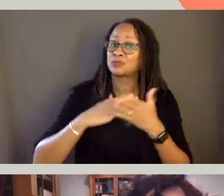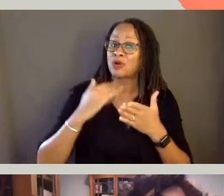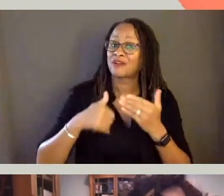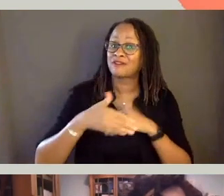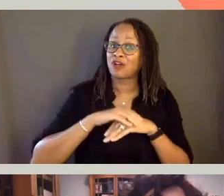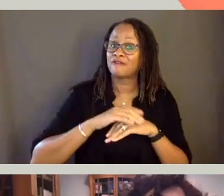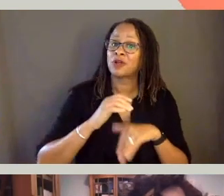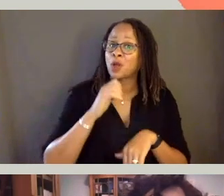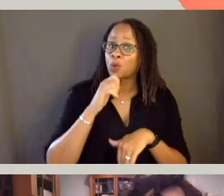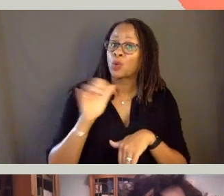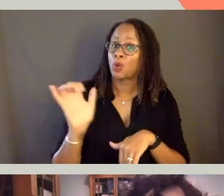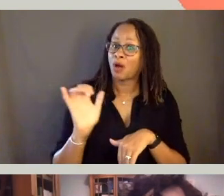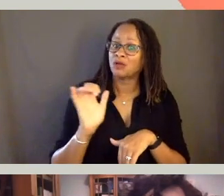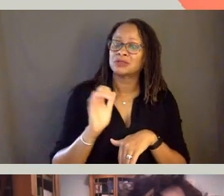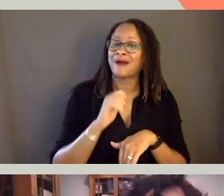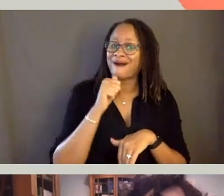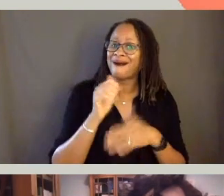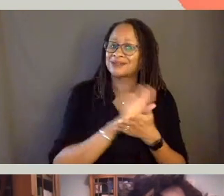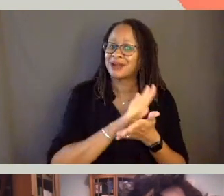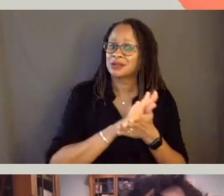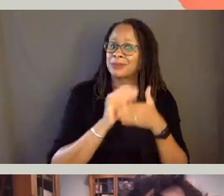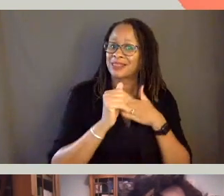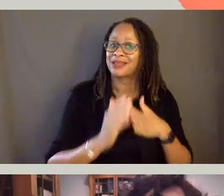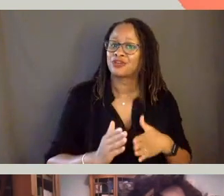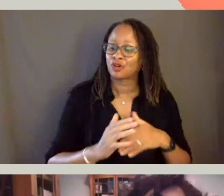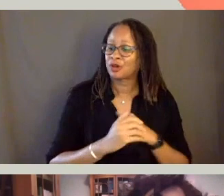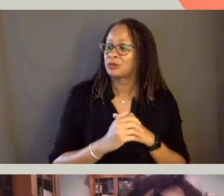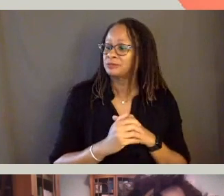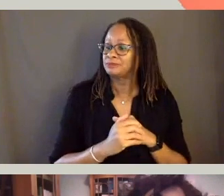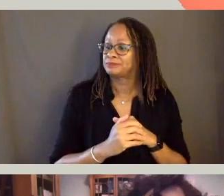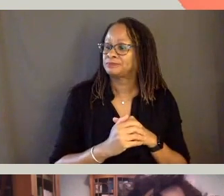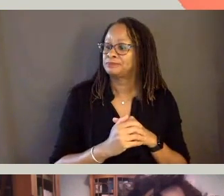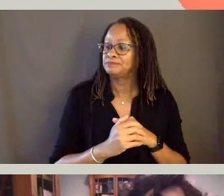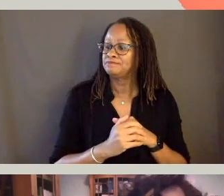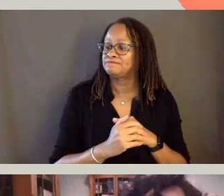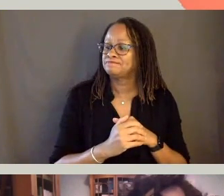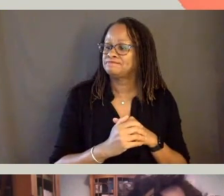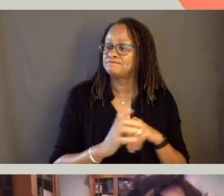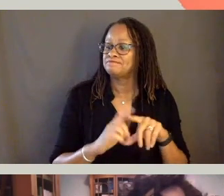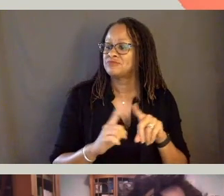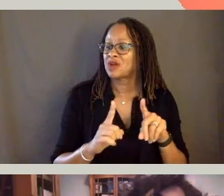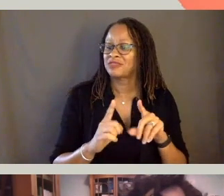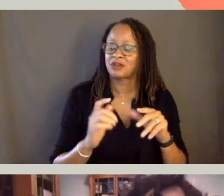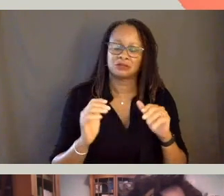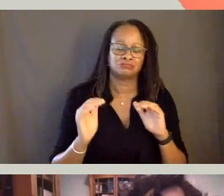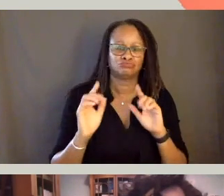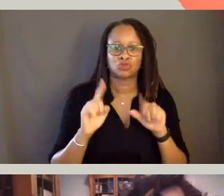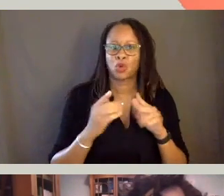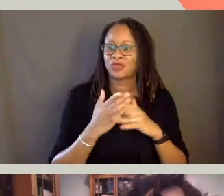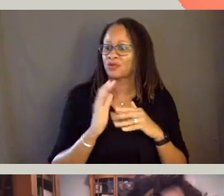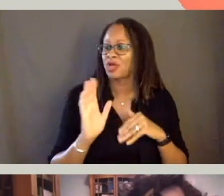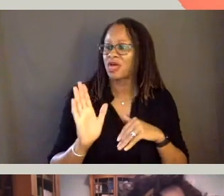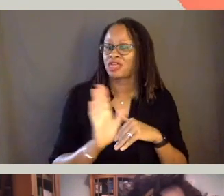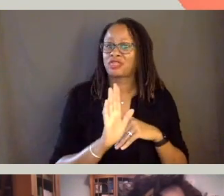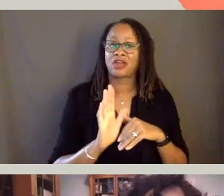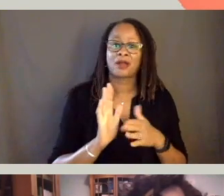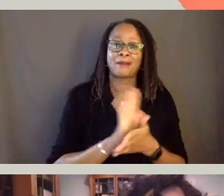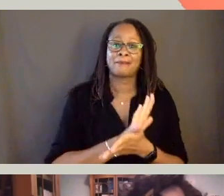who was also an undocumented leader, but, they were navigating their paperwork